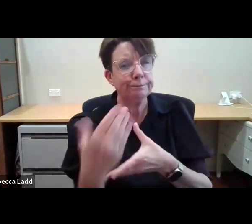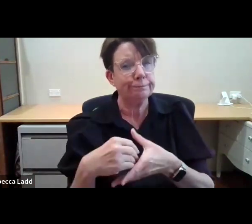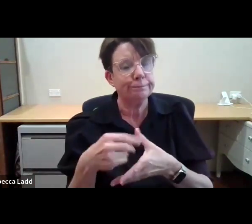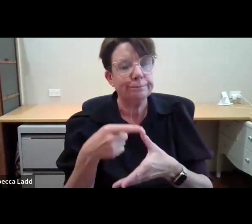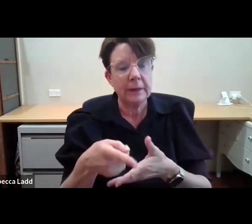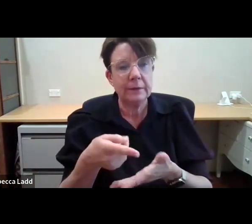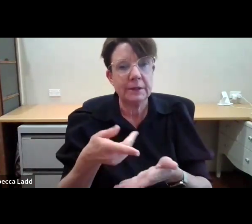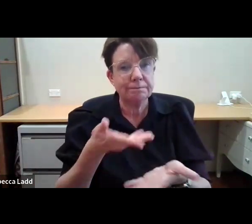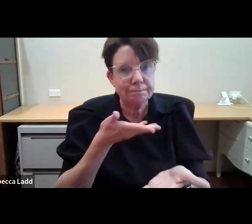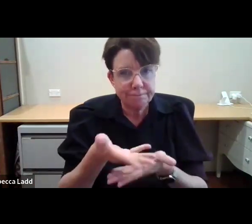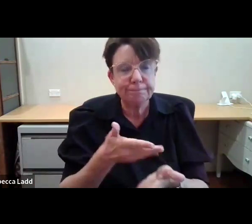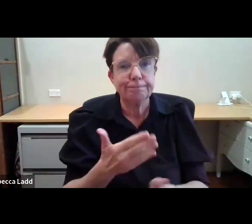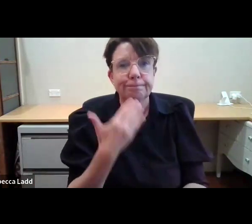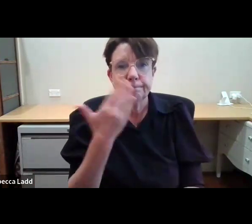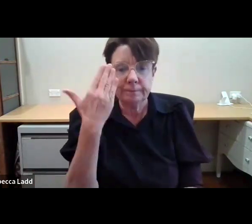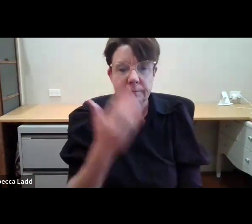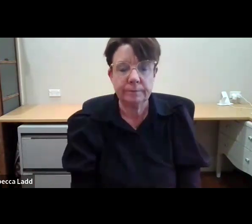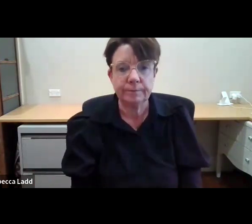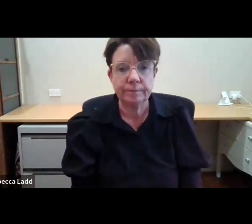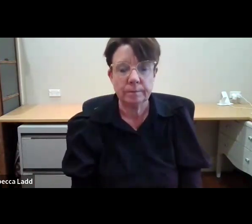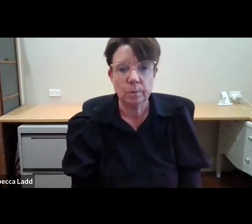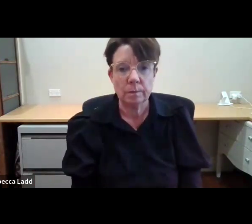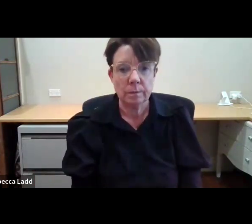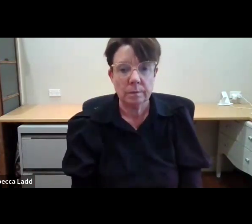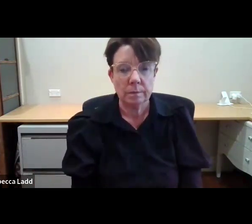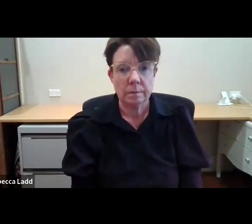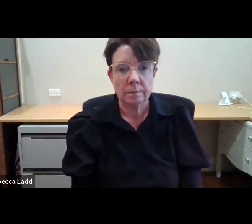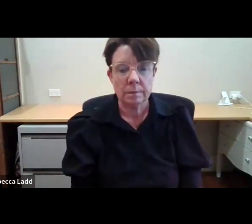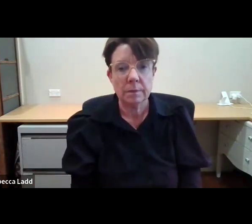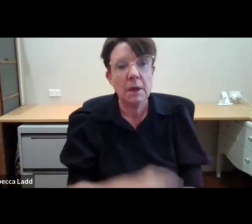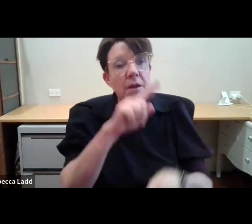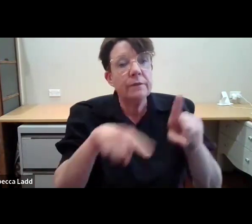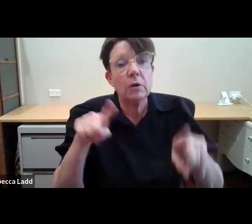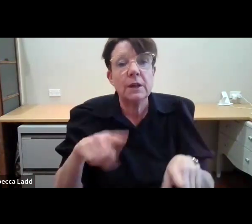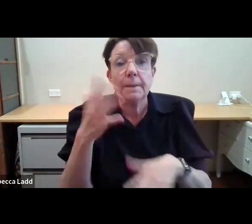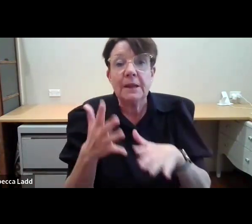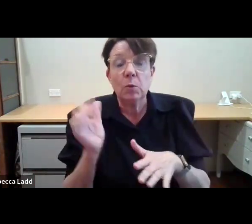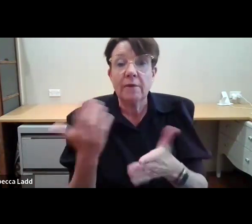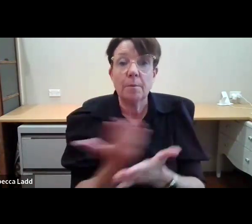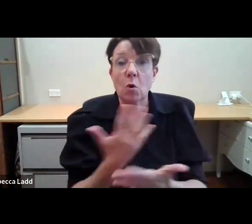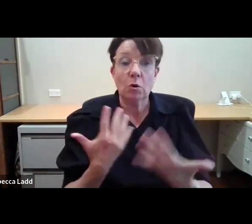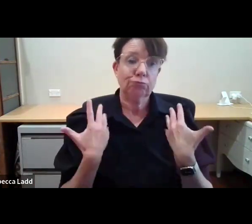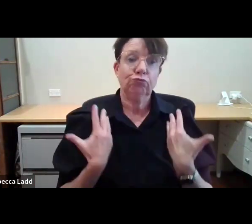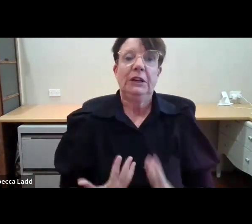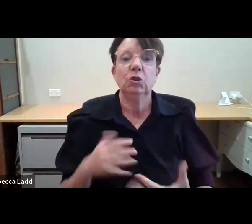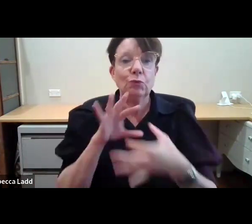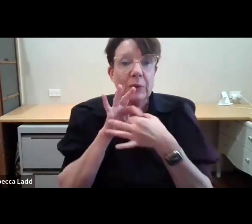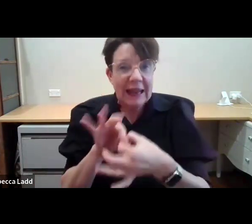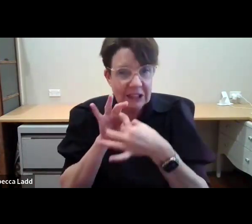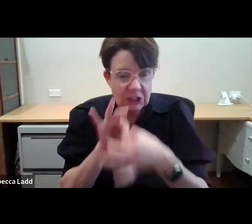The other part of the arts that I think , the other parts that I think I really important